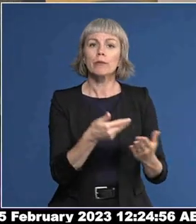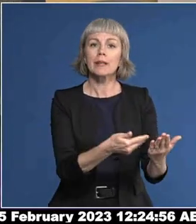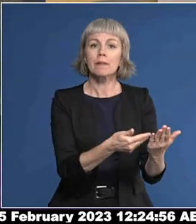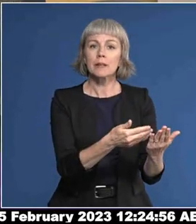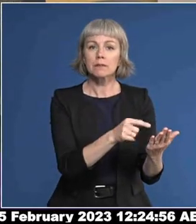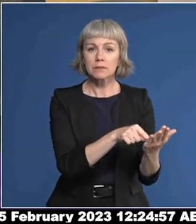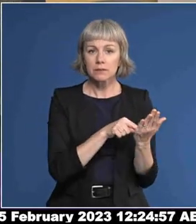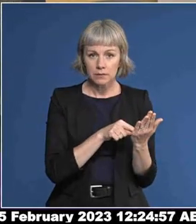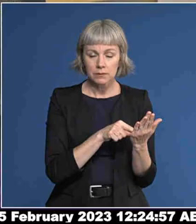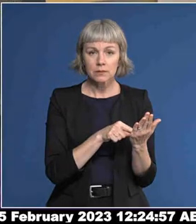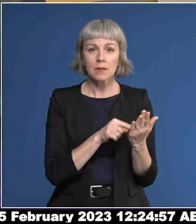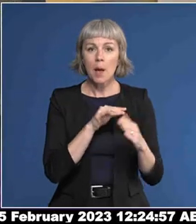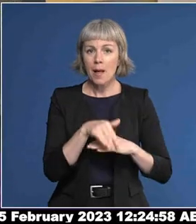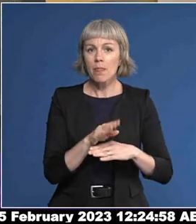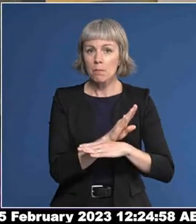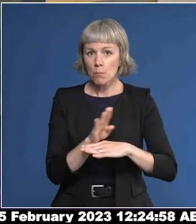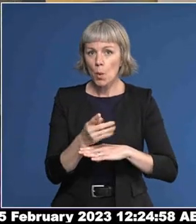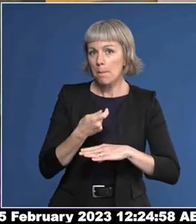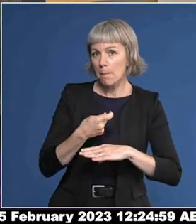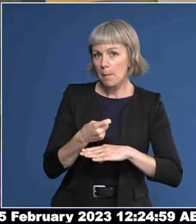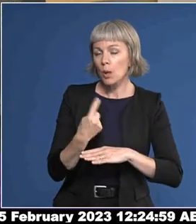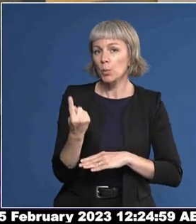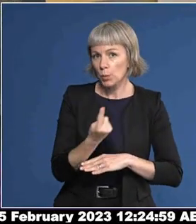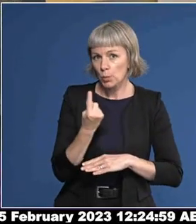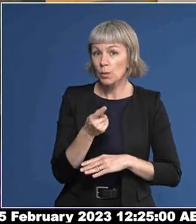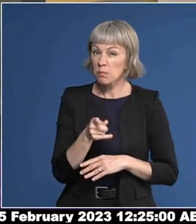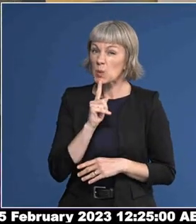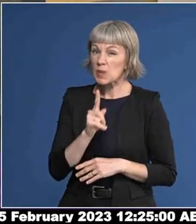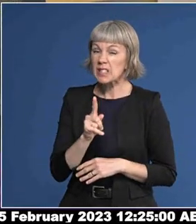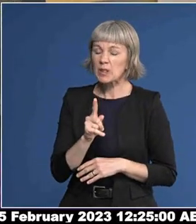But you have said that you have challenges recruiting people to join the board.